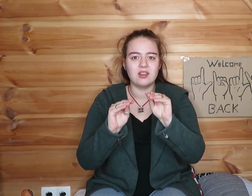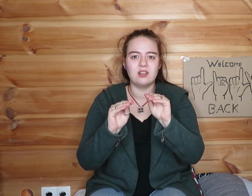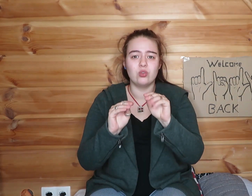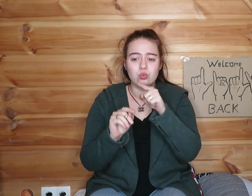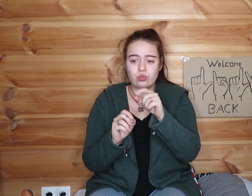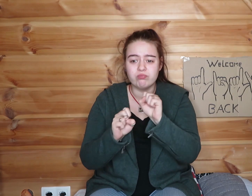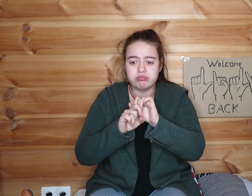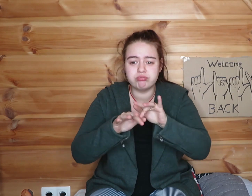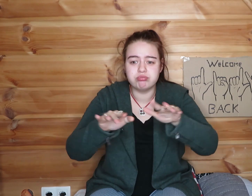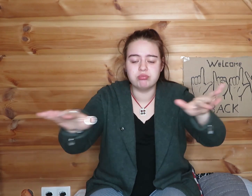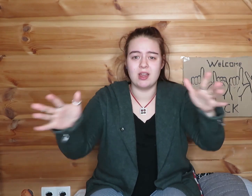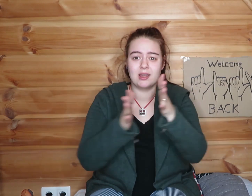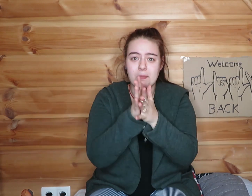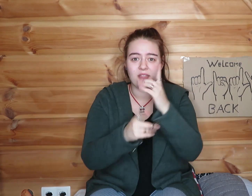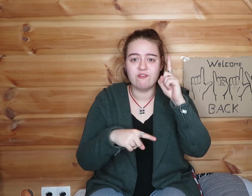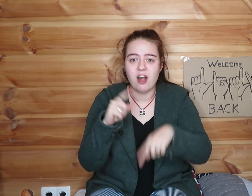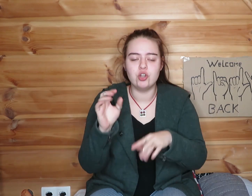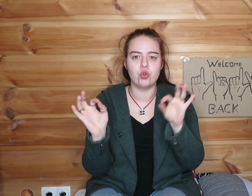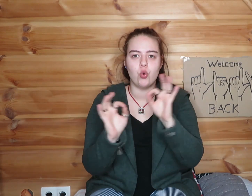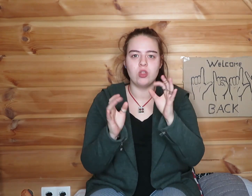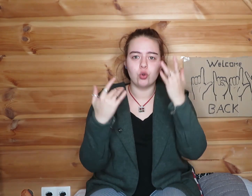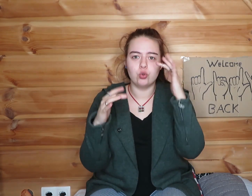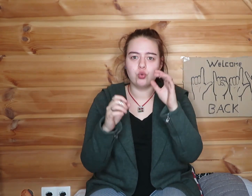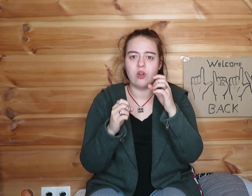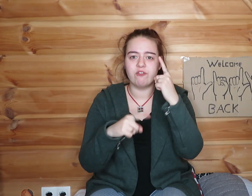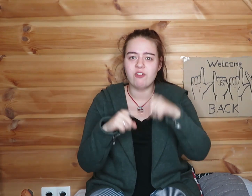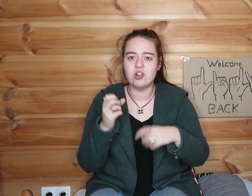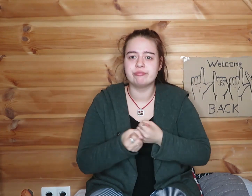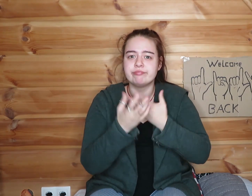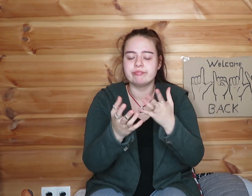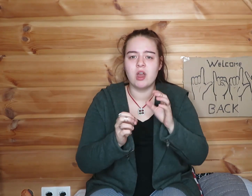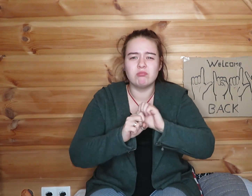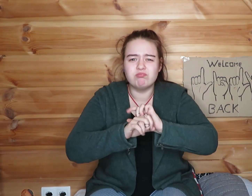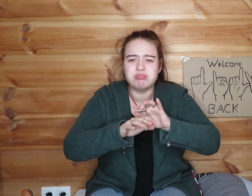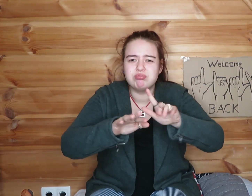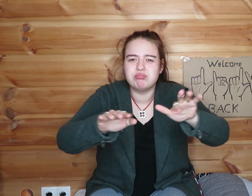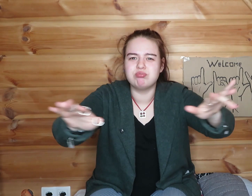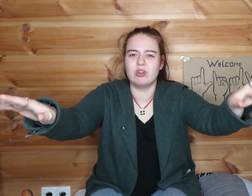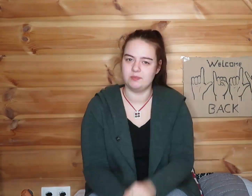Maybe you spread wrong signs or wrong aspects of our culture.